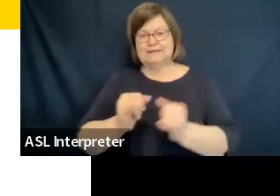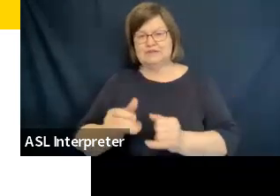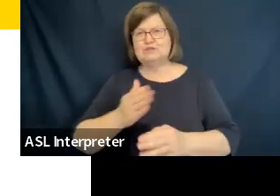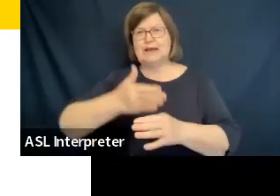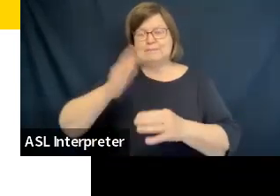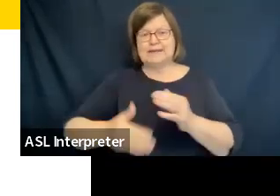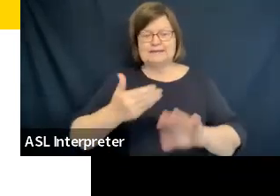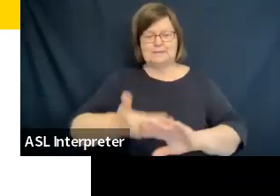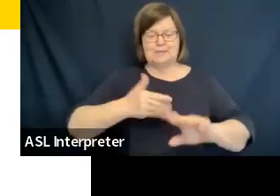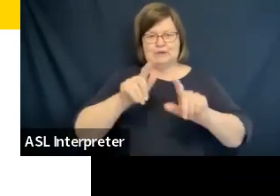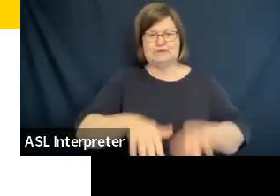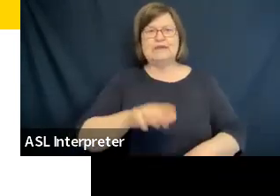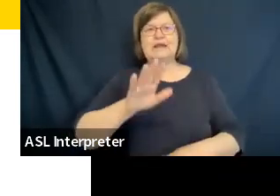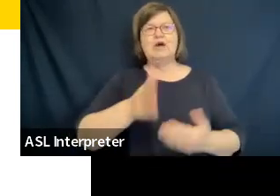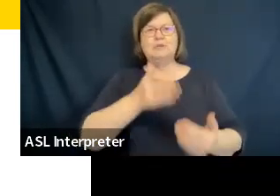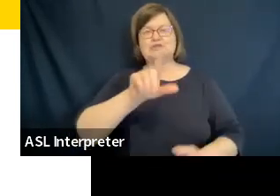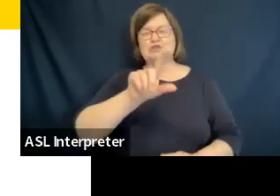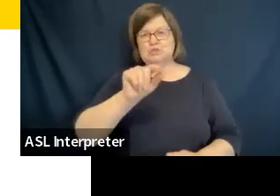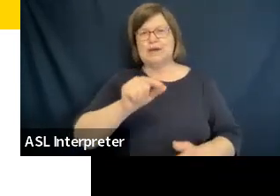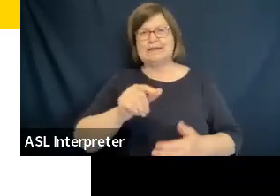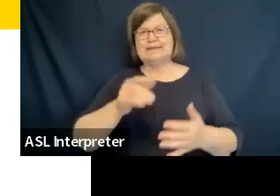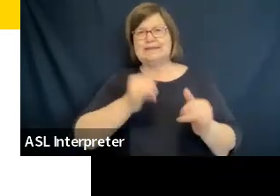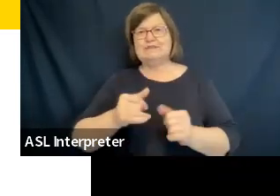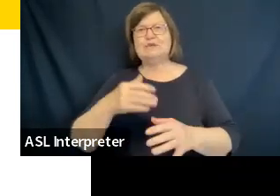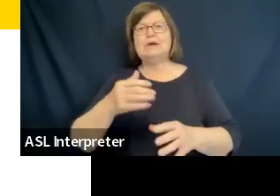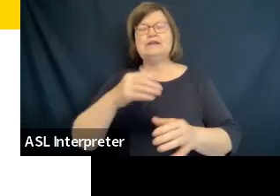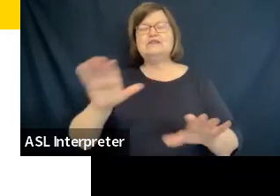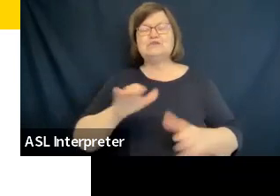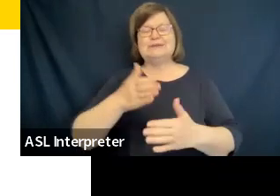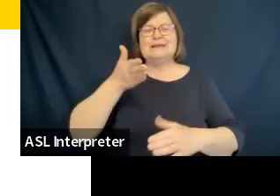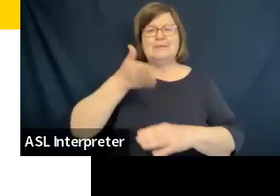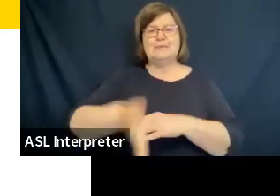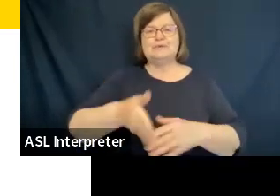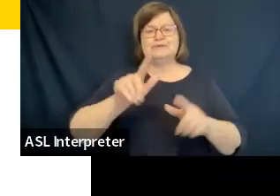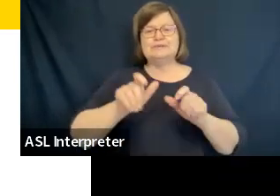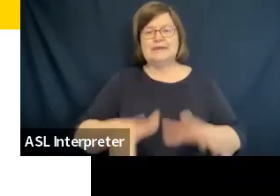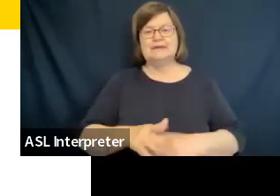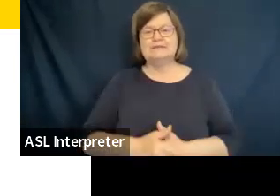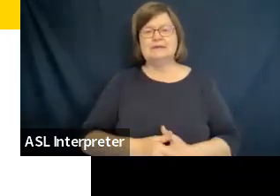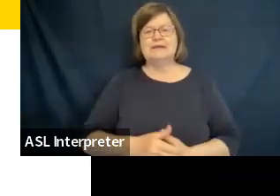quiz and nearly 20 individuals complete the post quiz. Many individuals scored quite low prior to